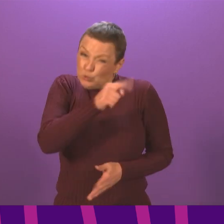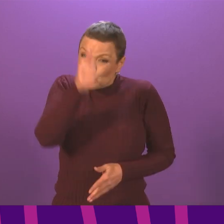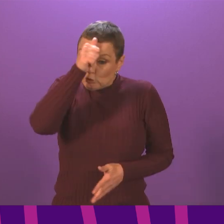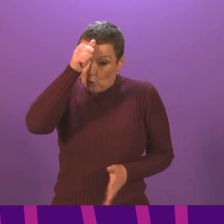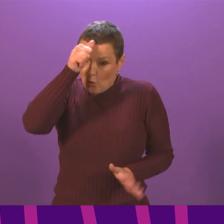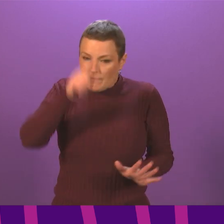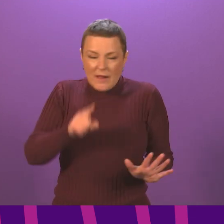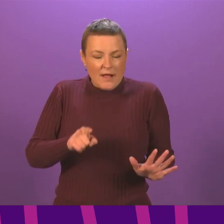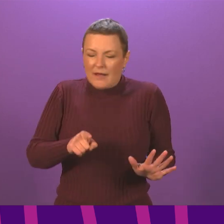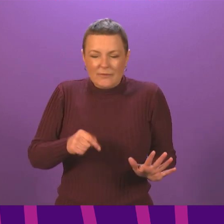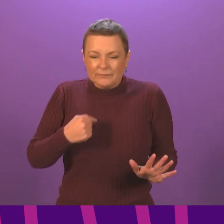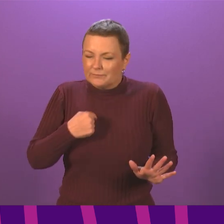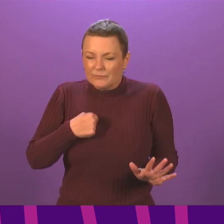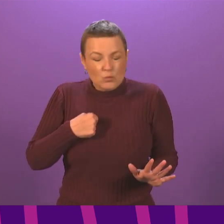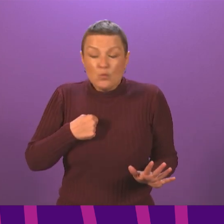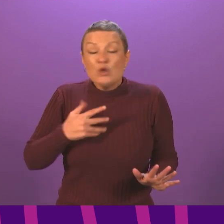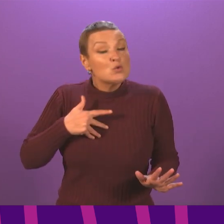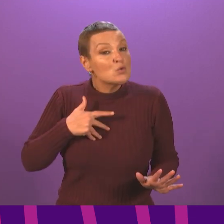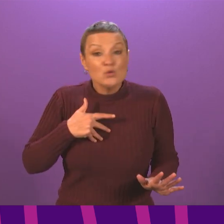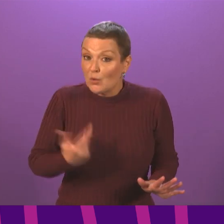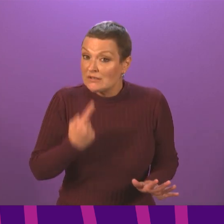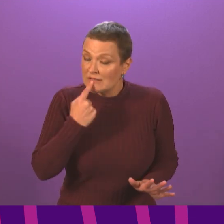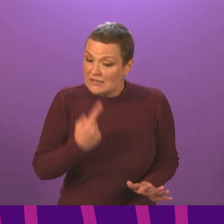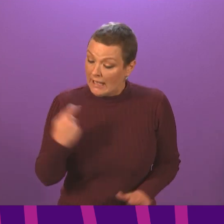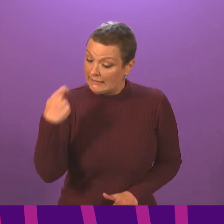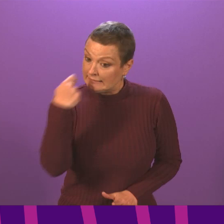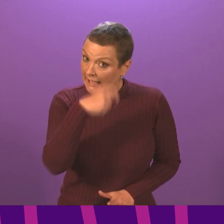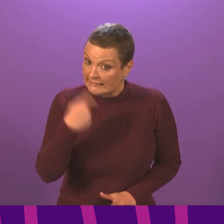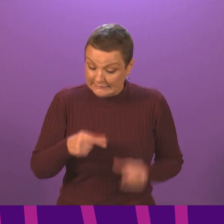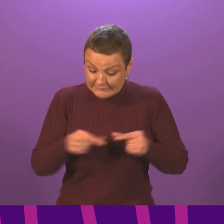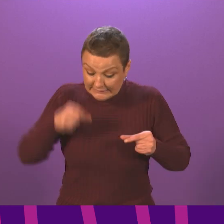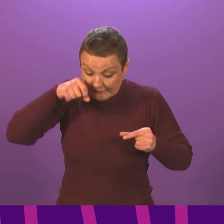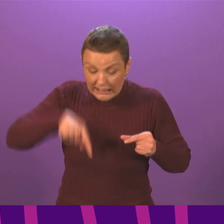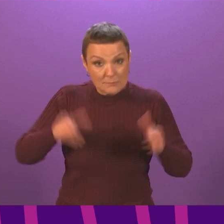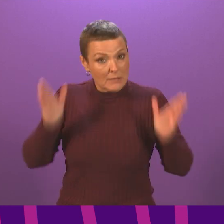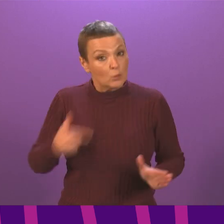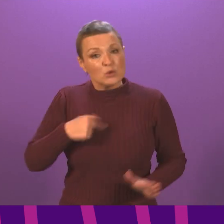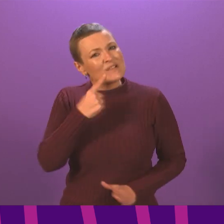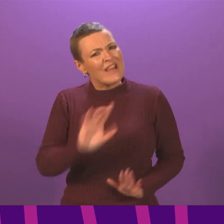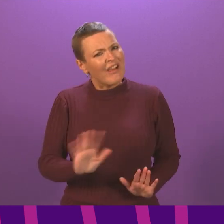As Mr Cameron knows, we do not make testing mandatory. It is not mandatory for our NHS